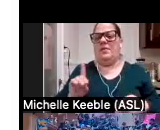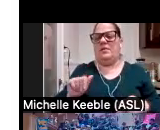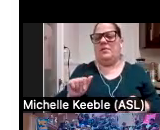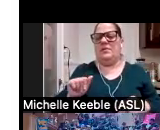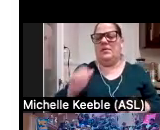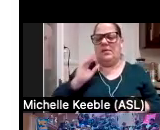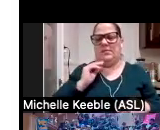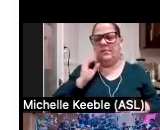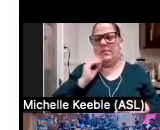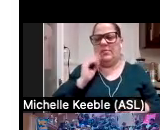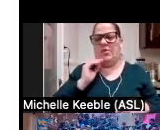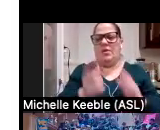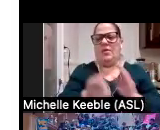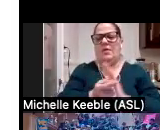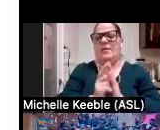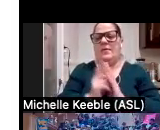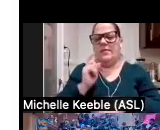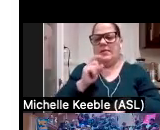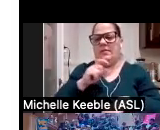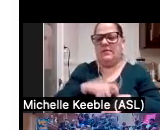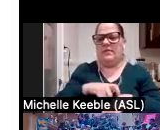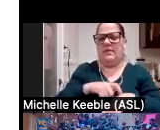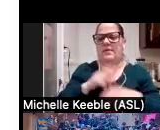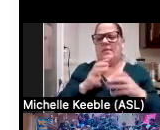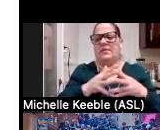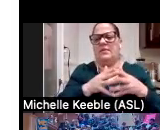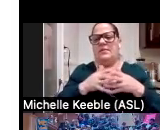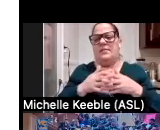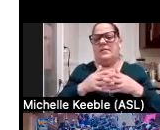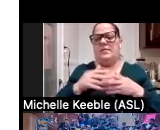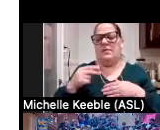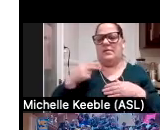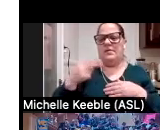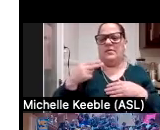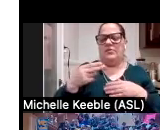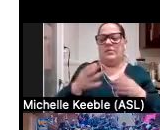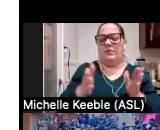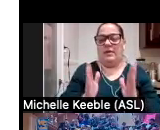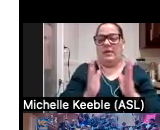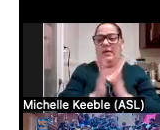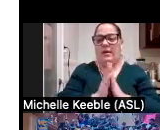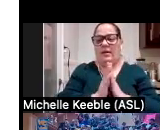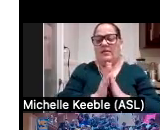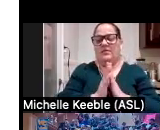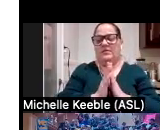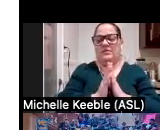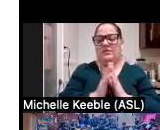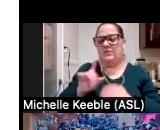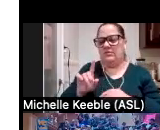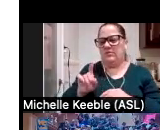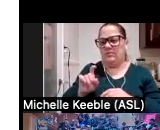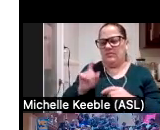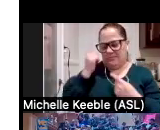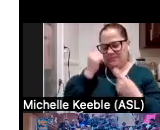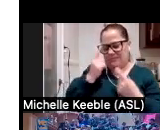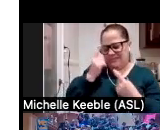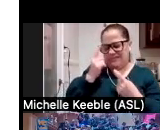in that moment in time in American history, asking provocative, thought-provoking questions.